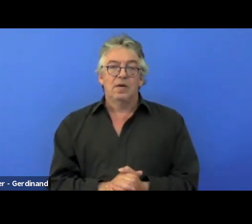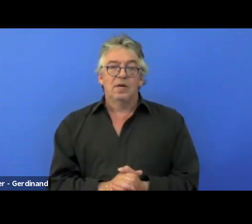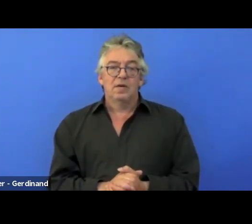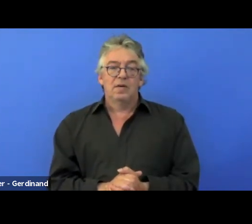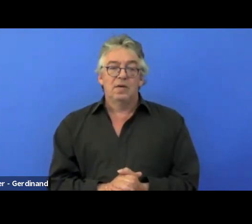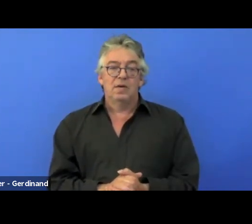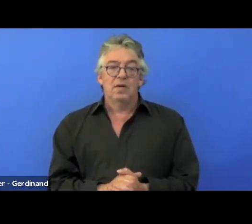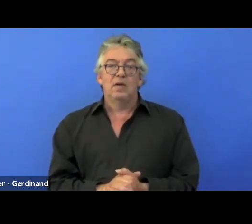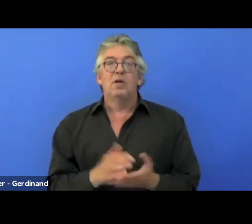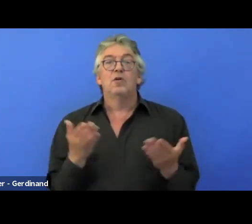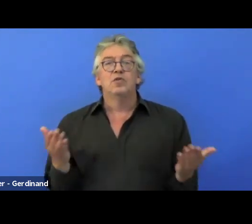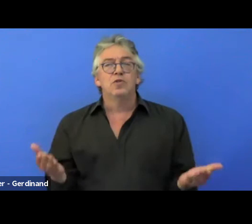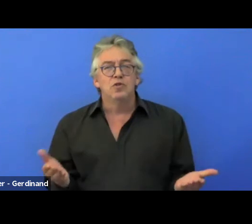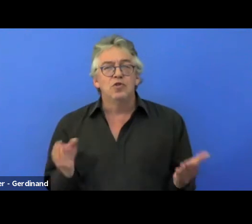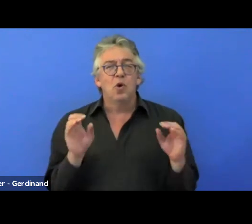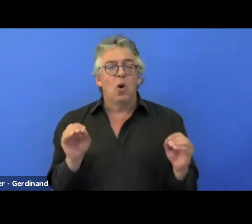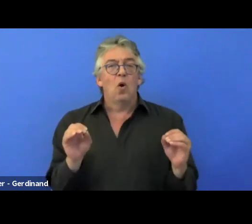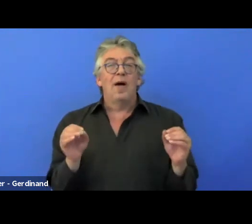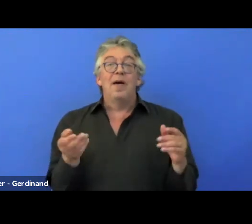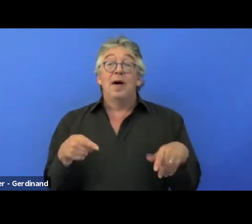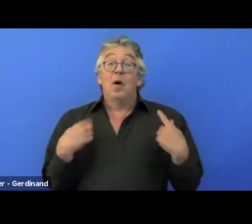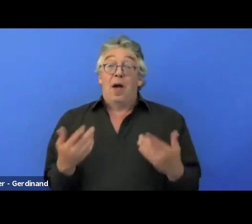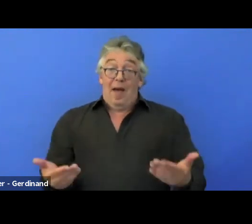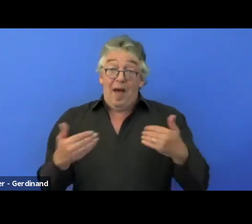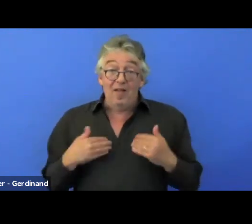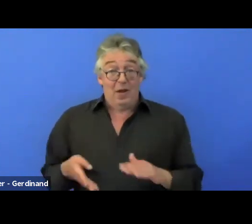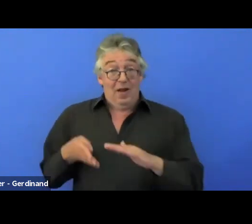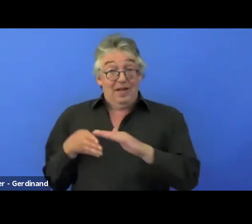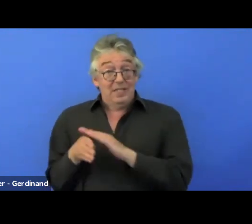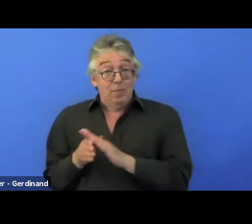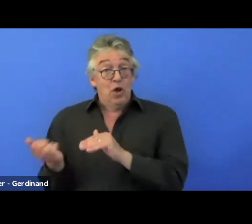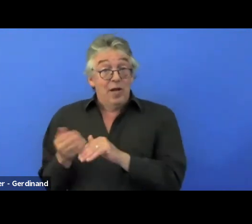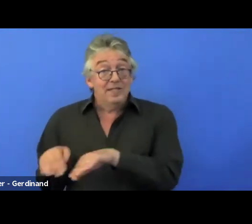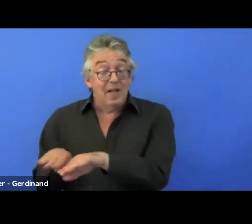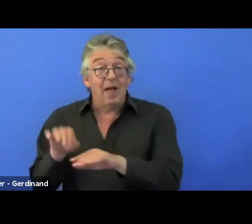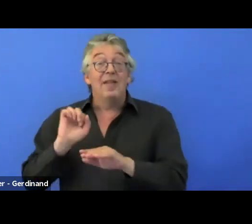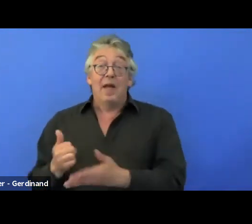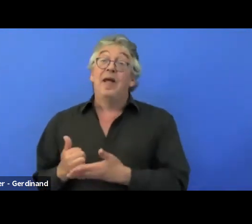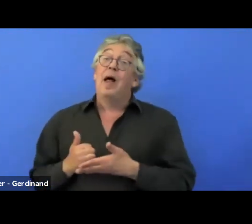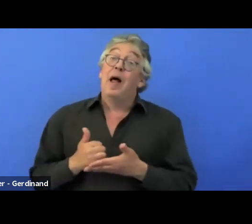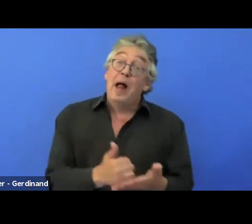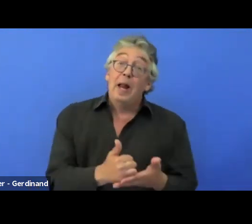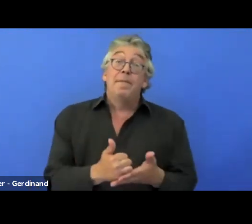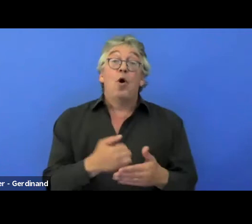In a way, having these accessibility standards that can improve the quality of the products and services